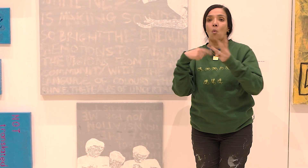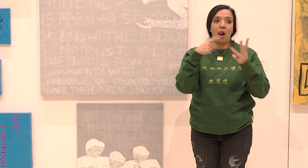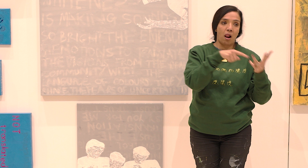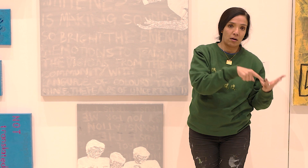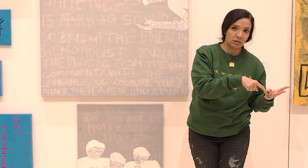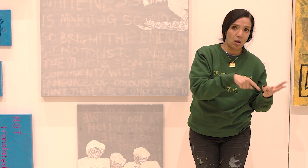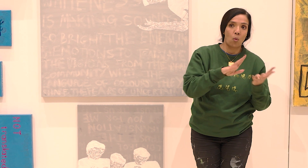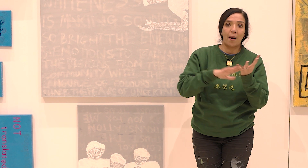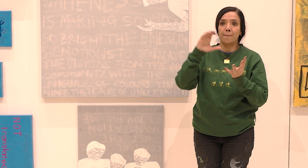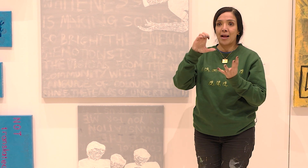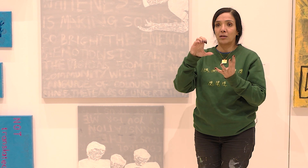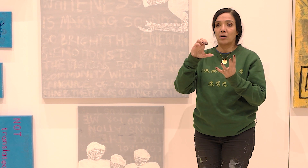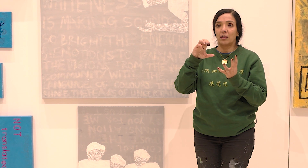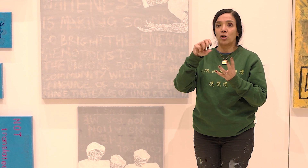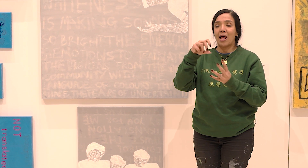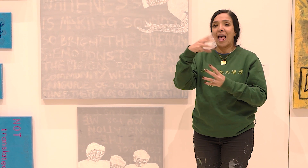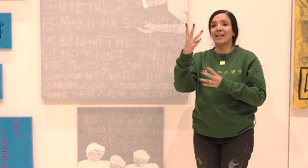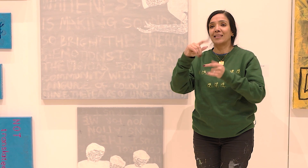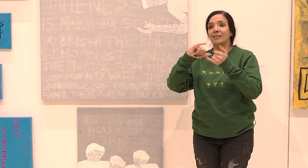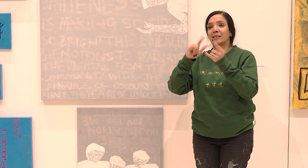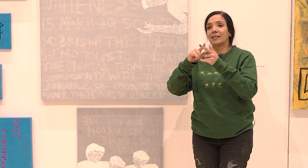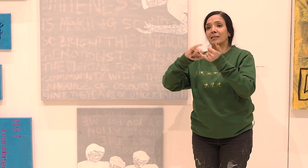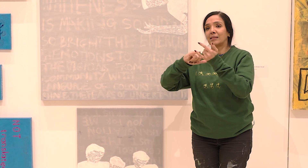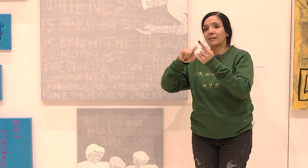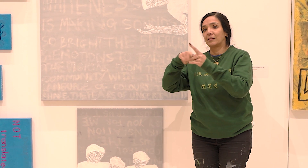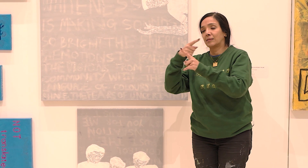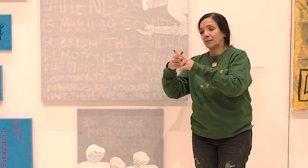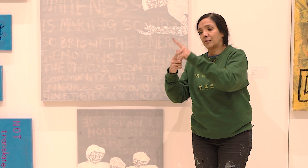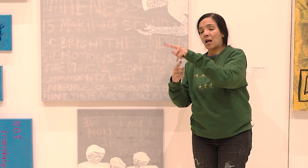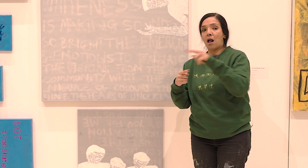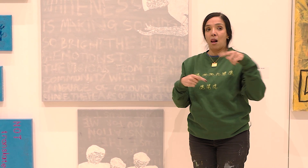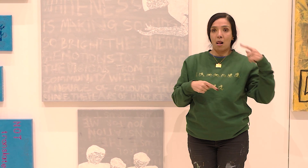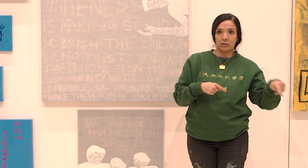and one in...Essex,